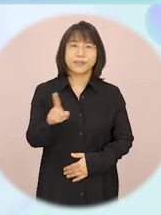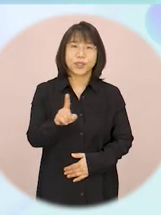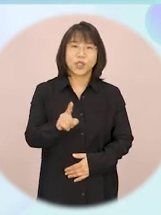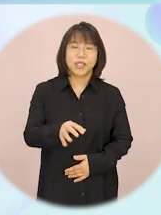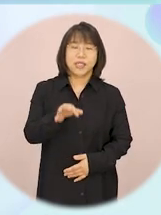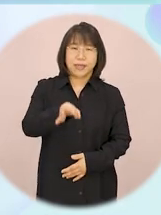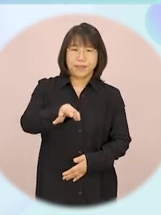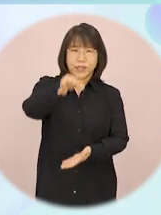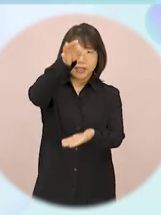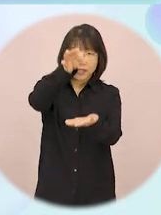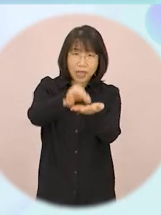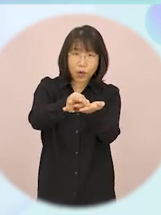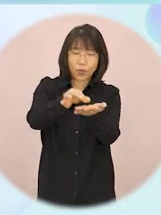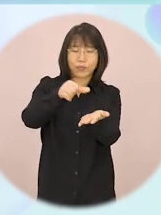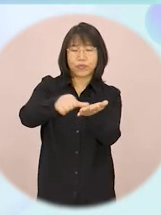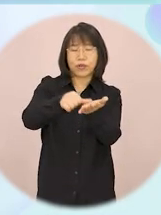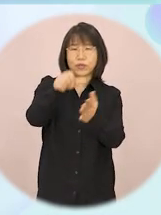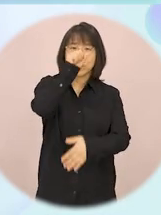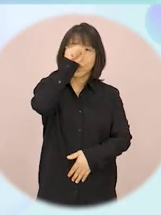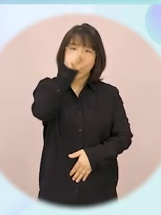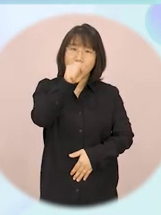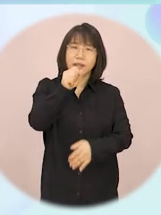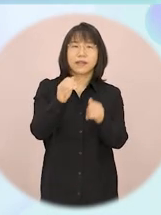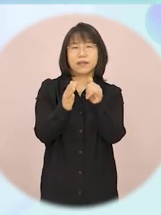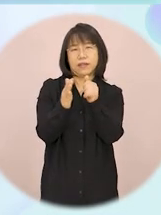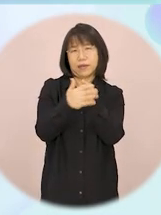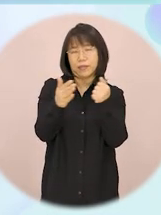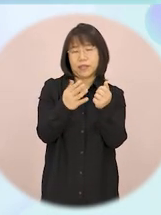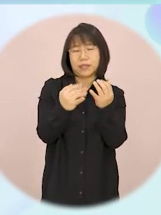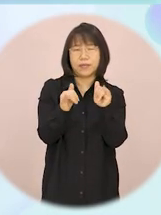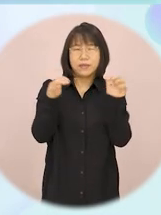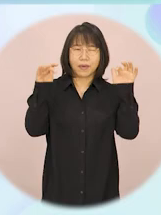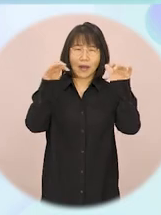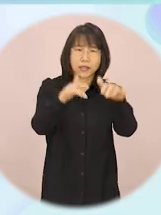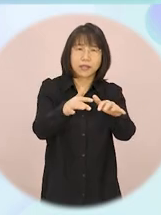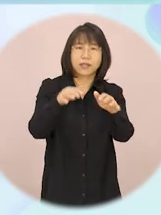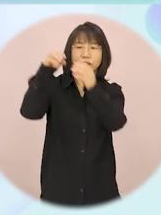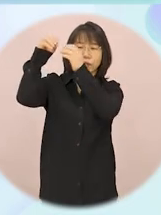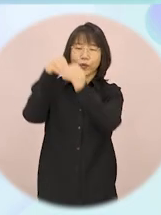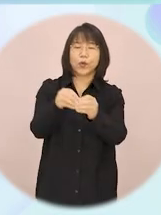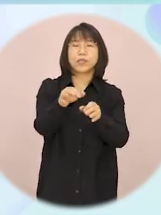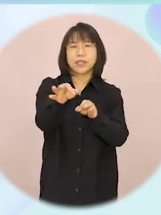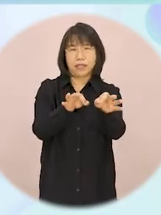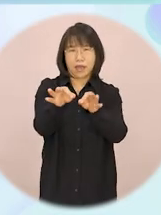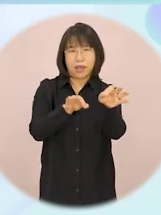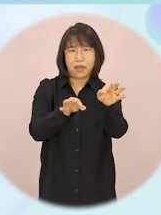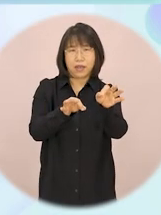A traditional market loved by many residents for its cheap price and quality.